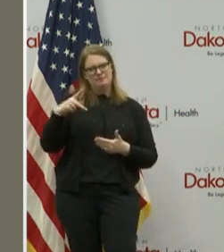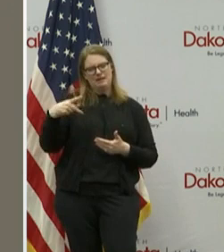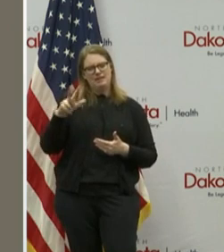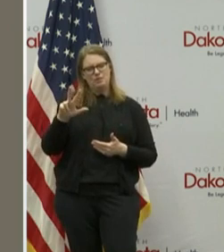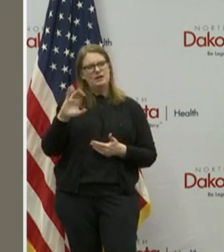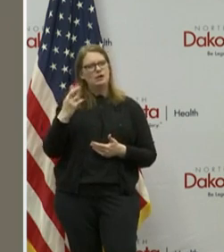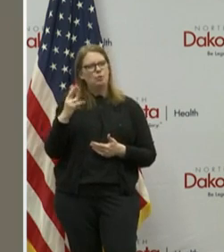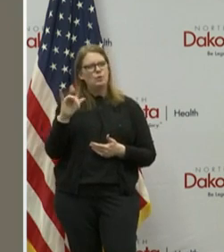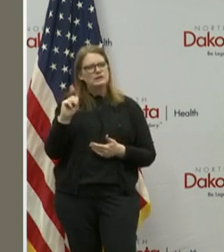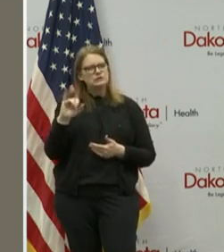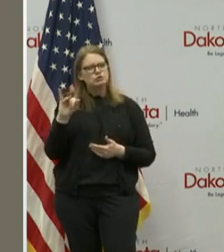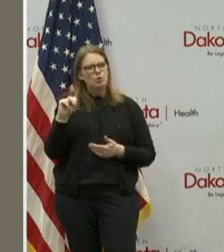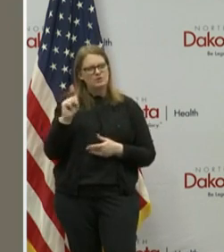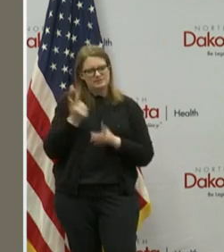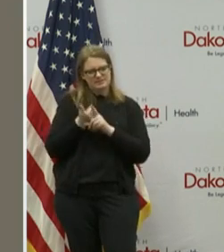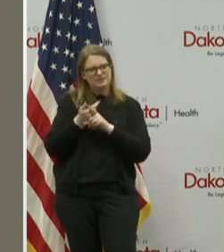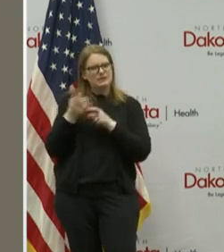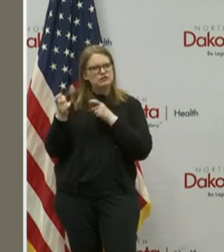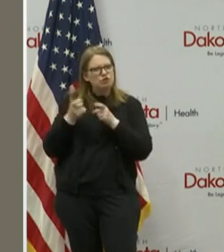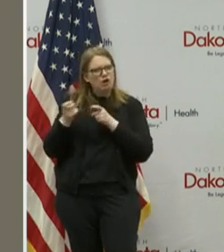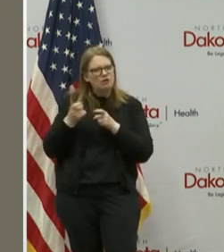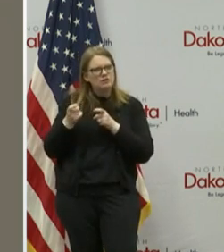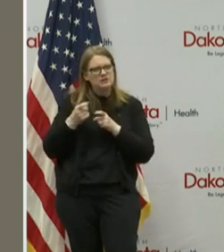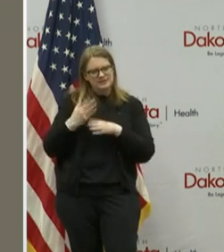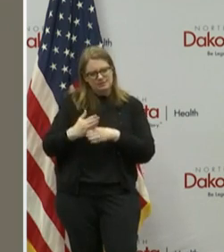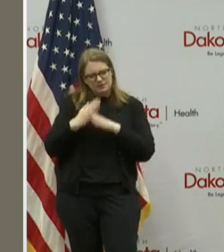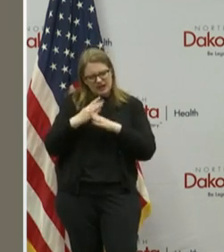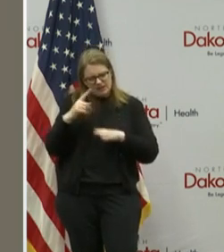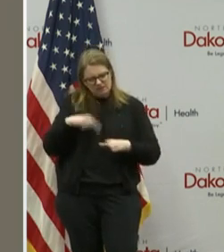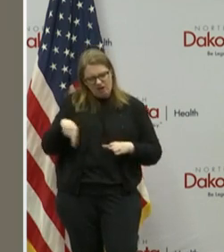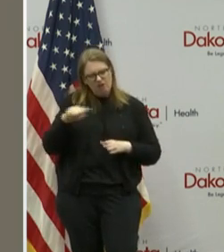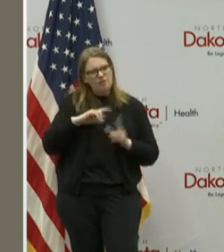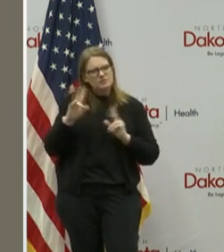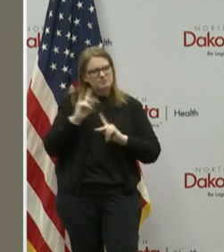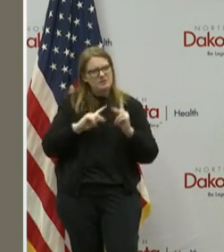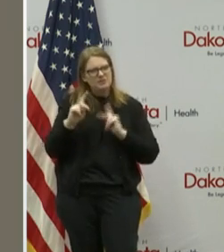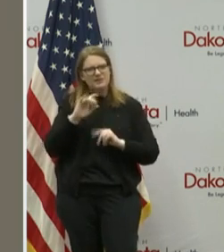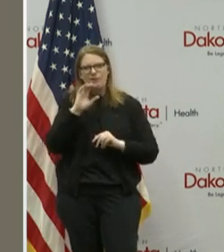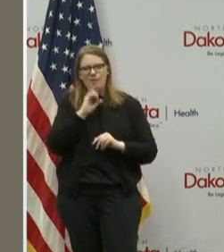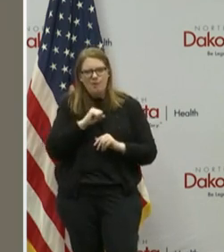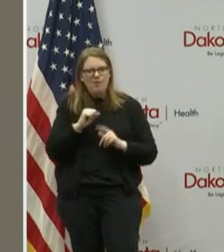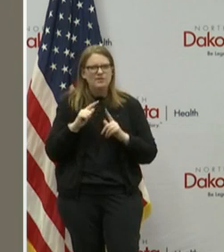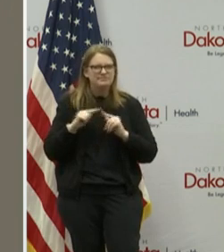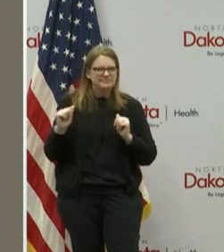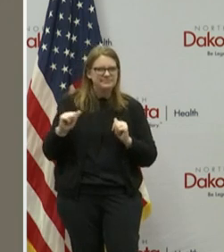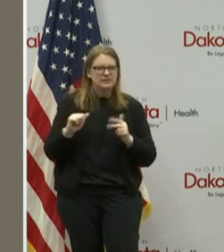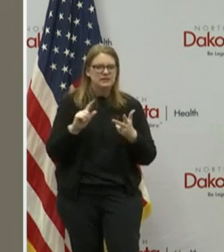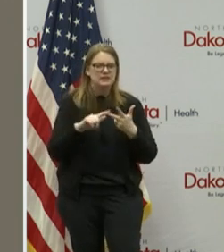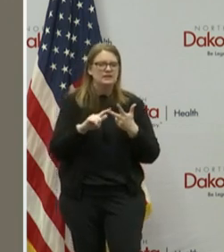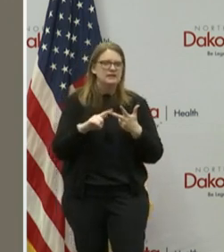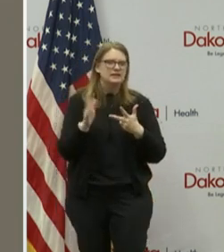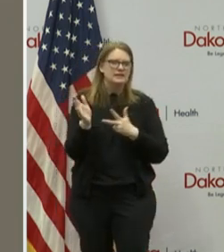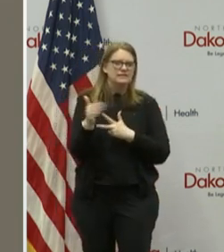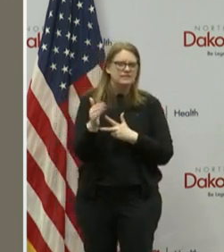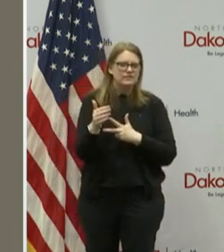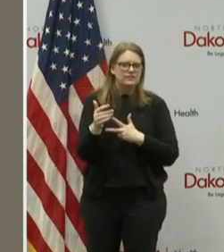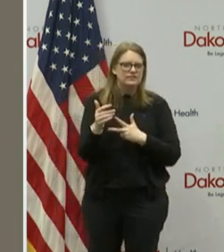THE WEEK WITH CHRIS JONES TALKING ABOUT THE VP3, THE VULNERABLE PROTECTION PLAN